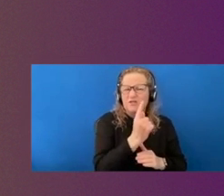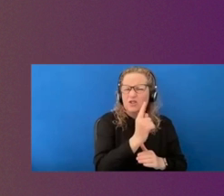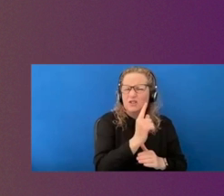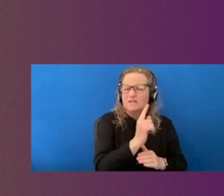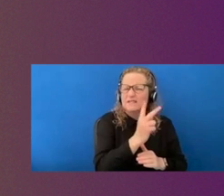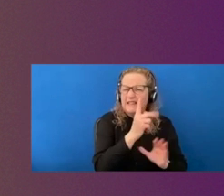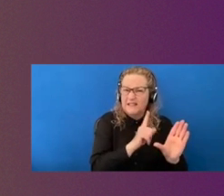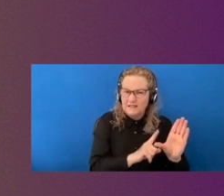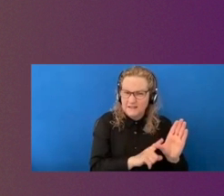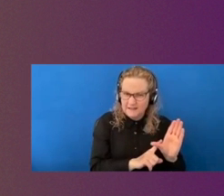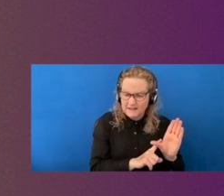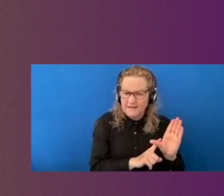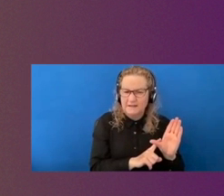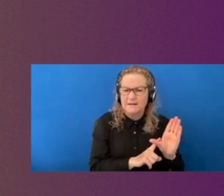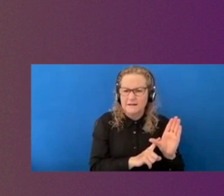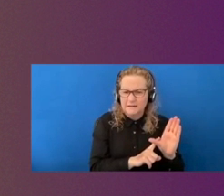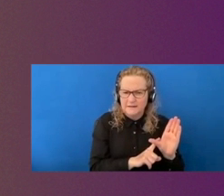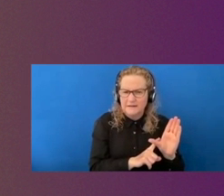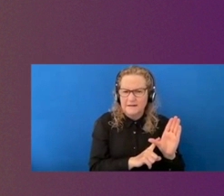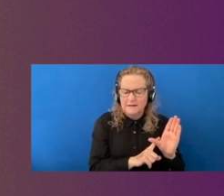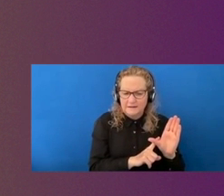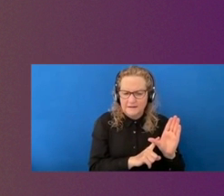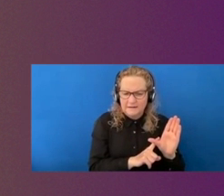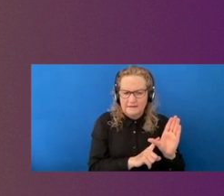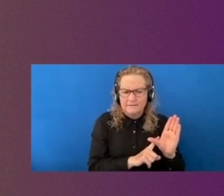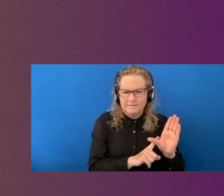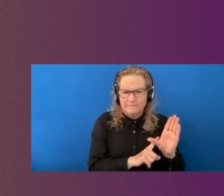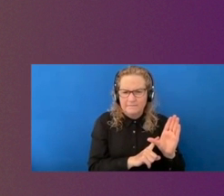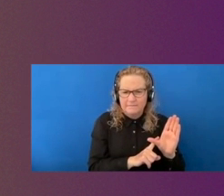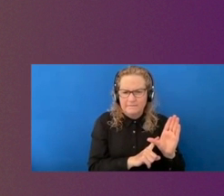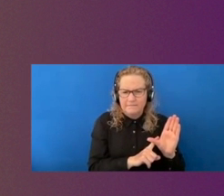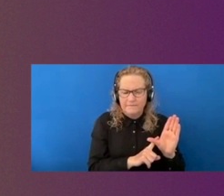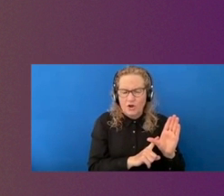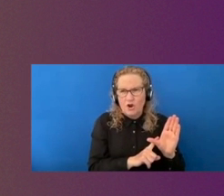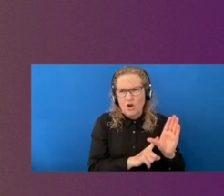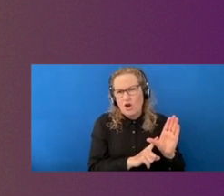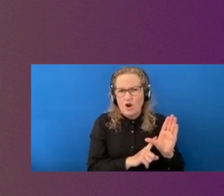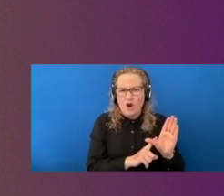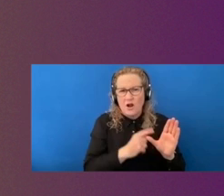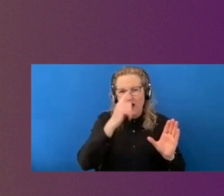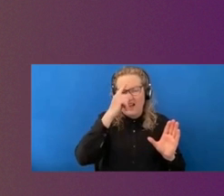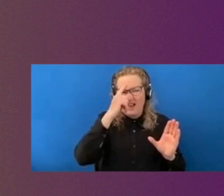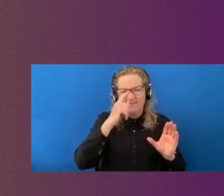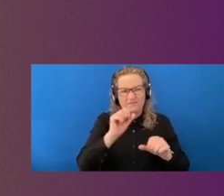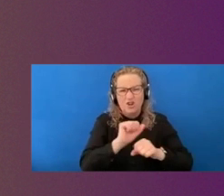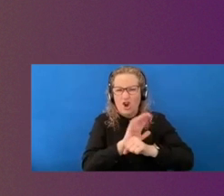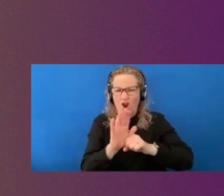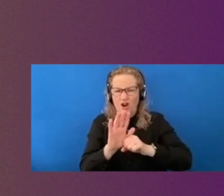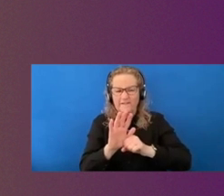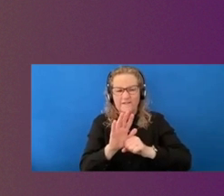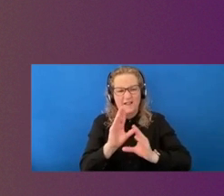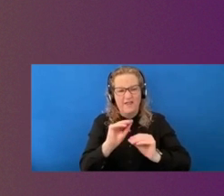that I um acquired my disability and i'd say Covid struck around that time and you know the